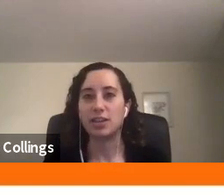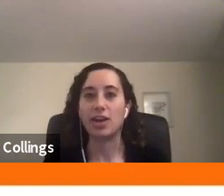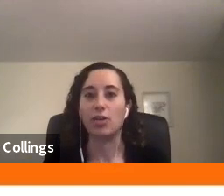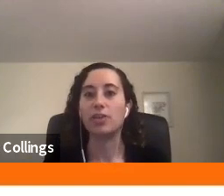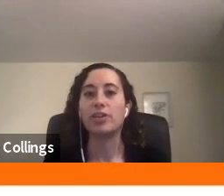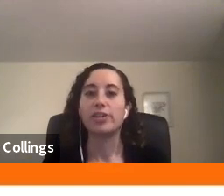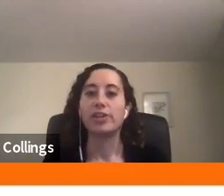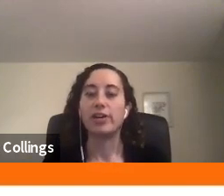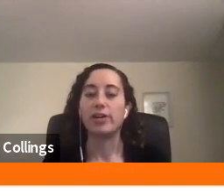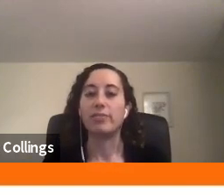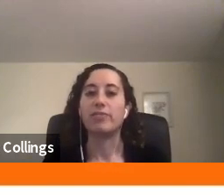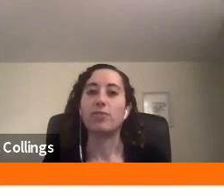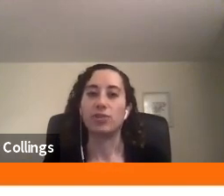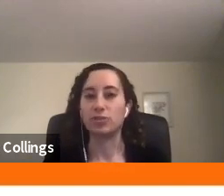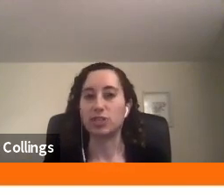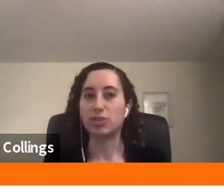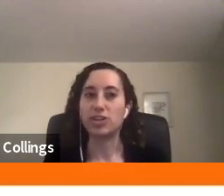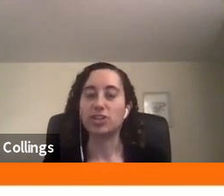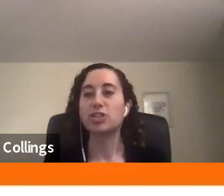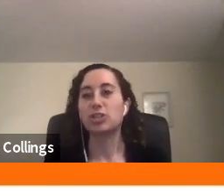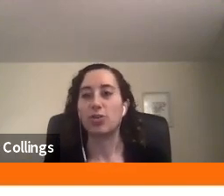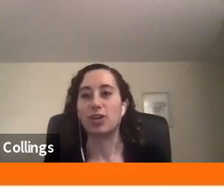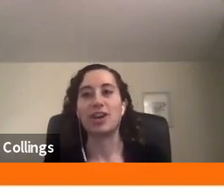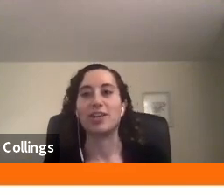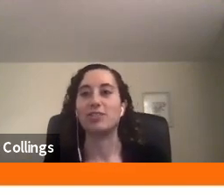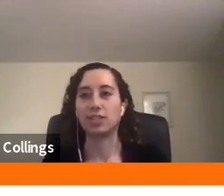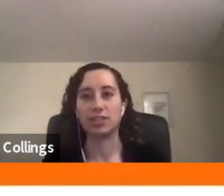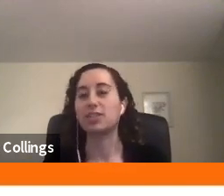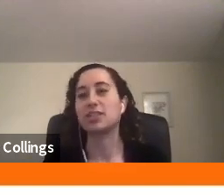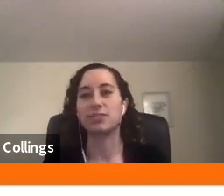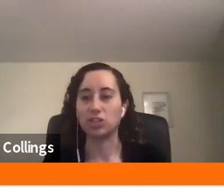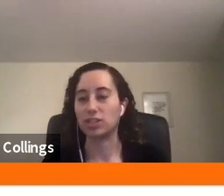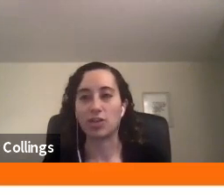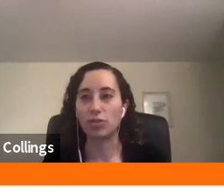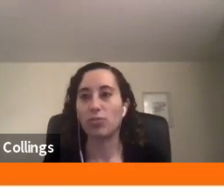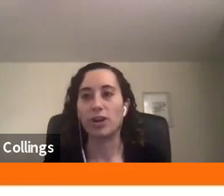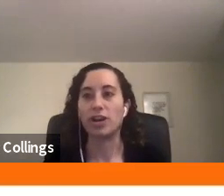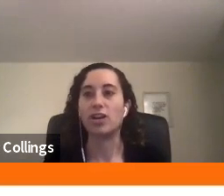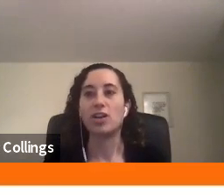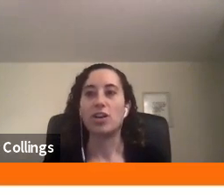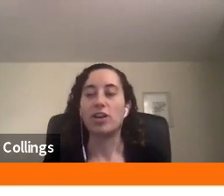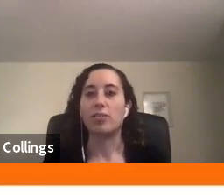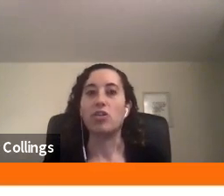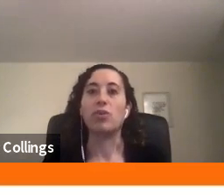that stereotype, because that is the only people that are being recognized and seeking help for those disorders